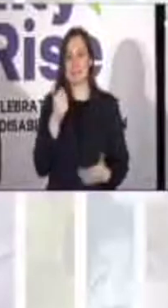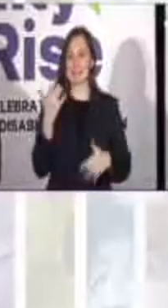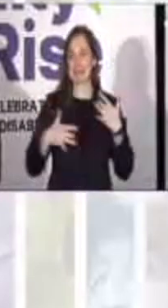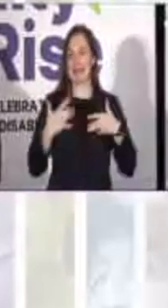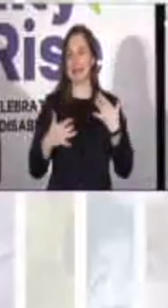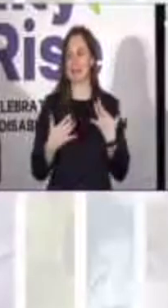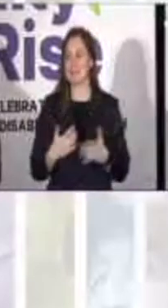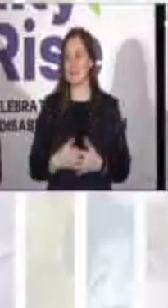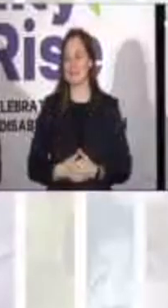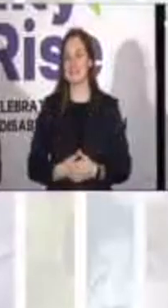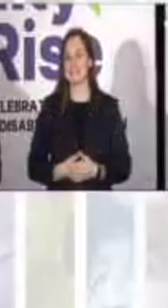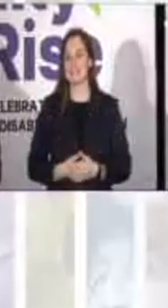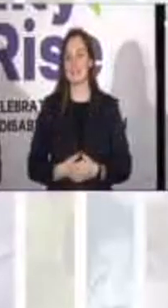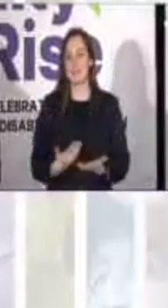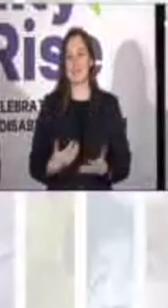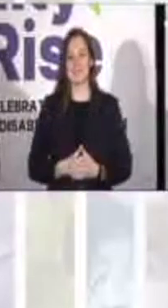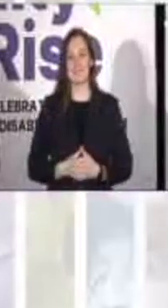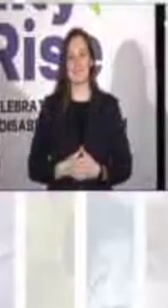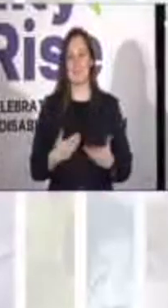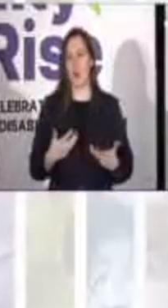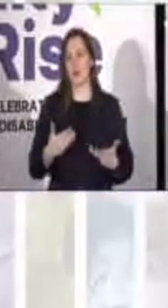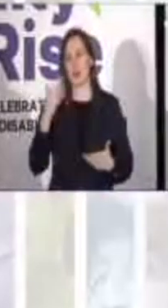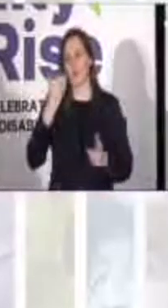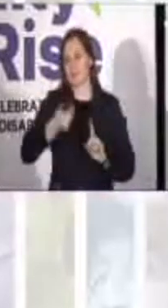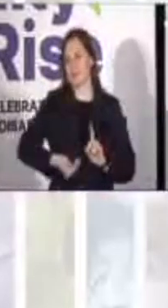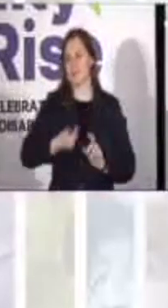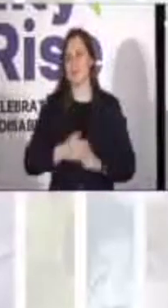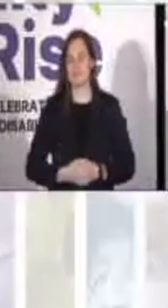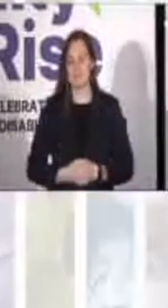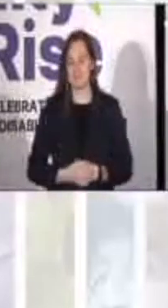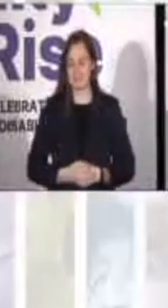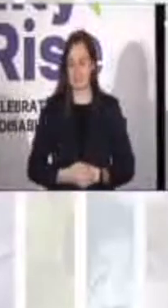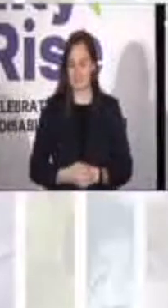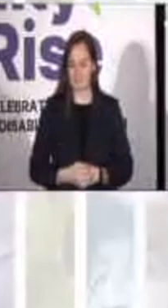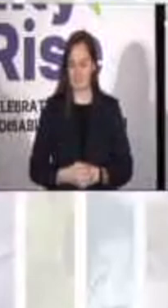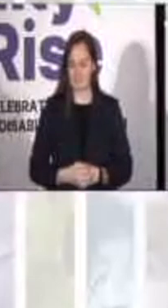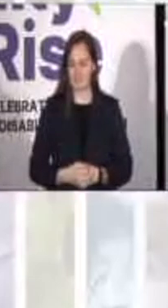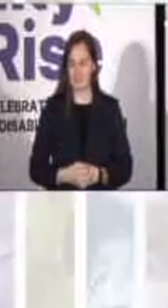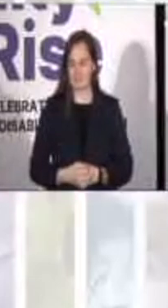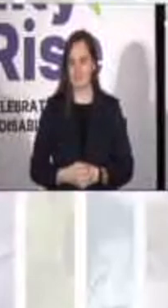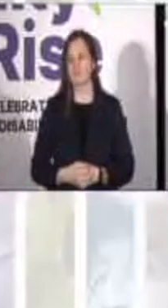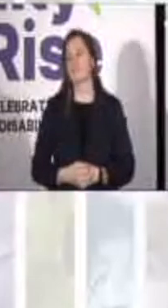YOU KNOW A BIT ABOUT ME ALREADY. AT THE PLEASURE AND HONOUR TO BE HERE TODAY